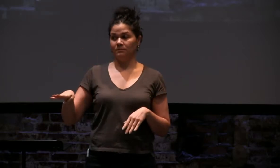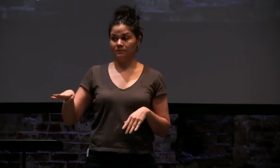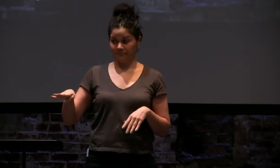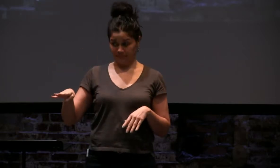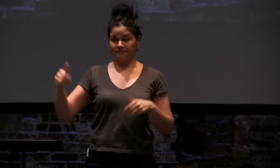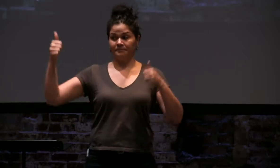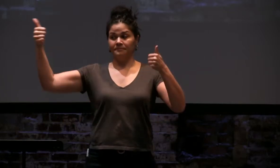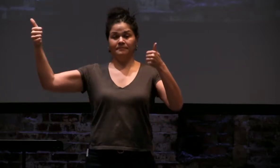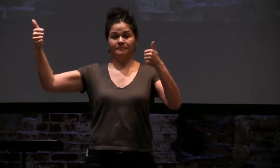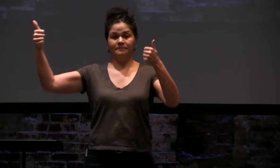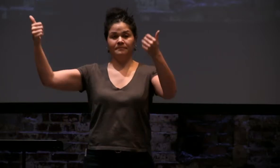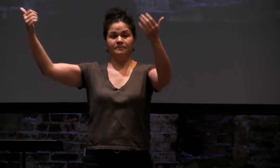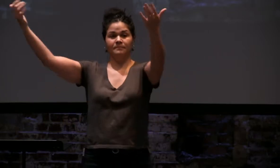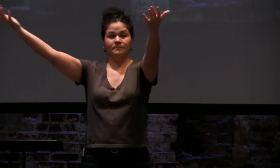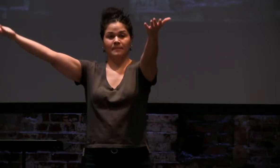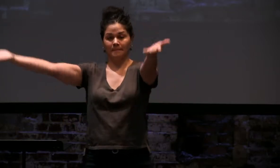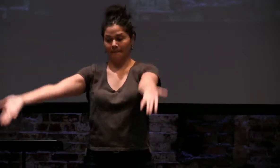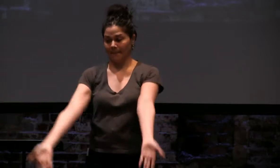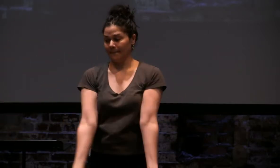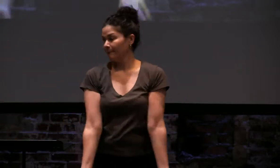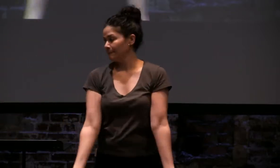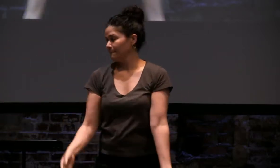Ryan and Wayne.